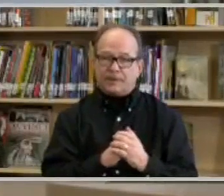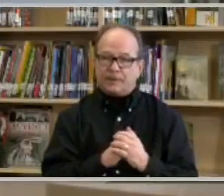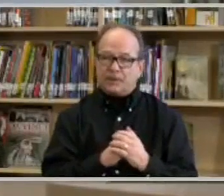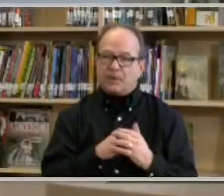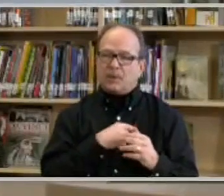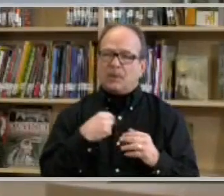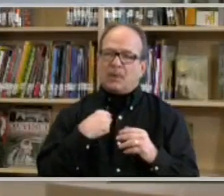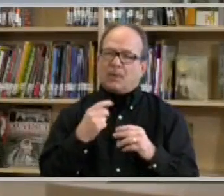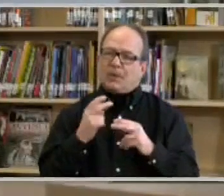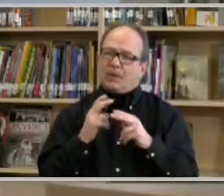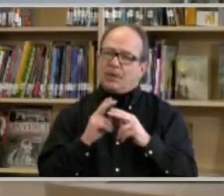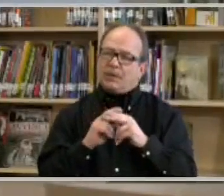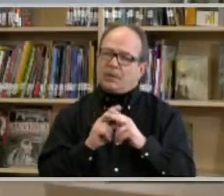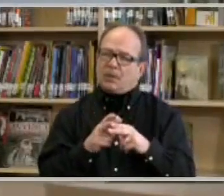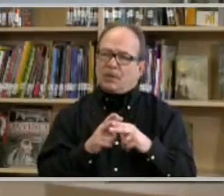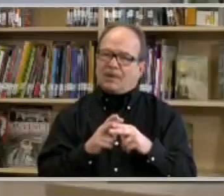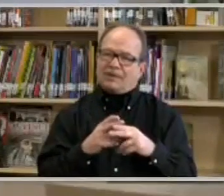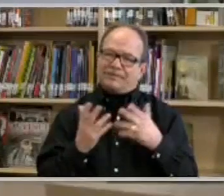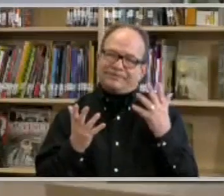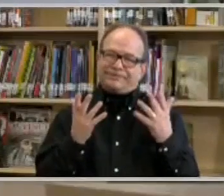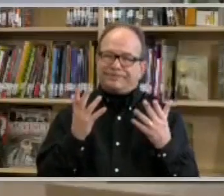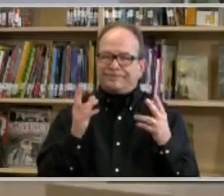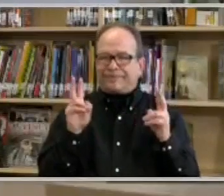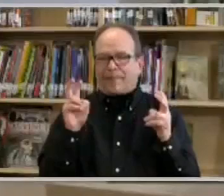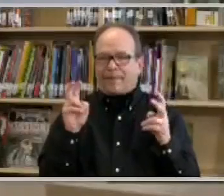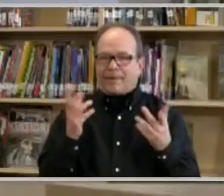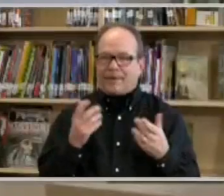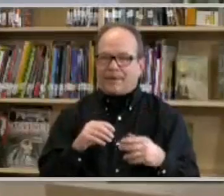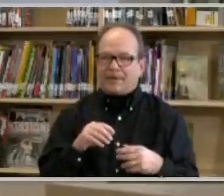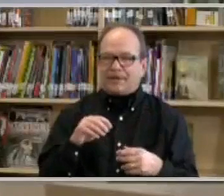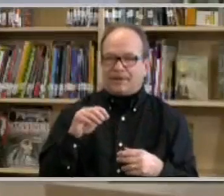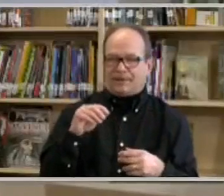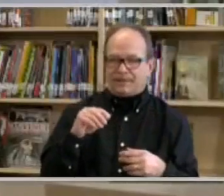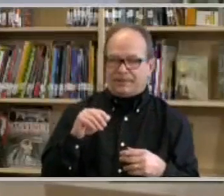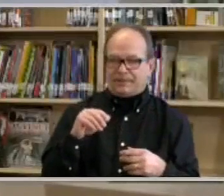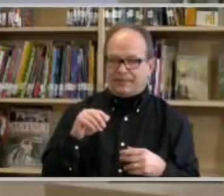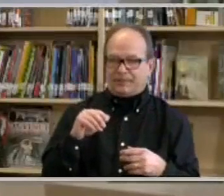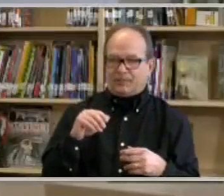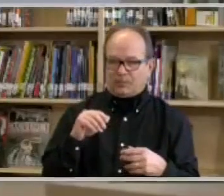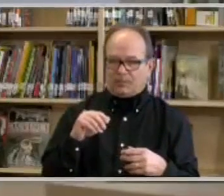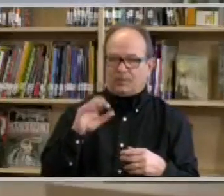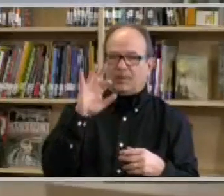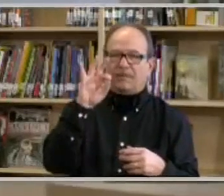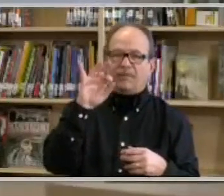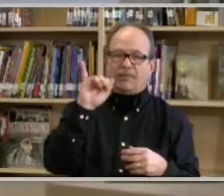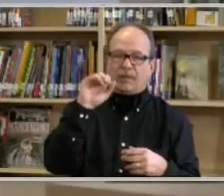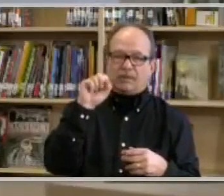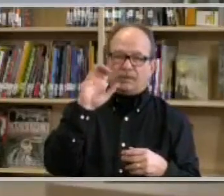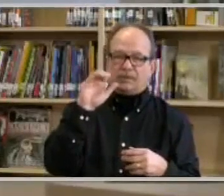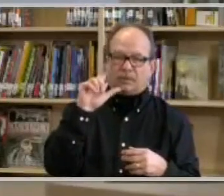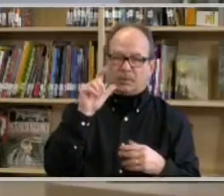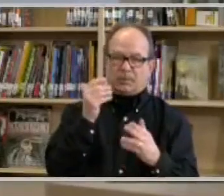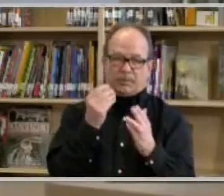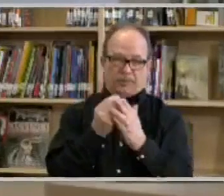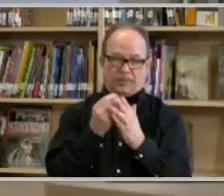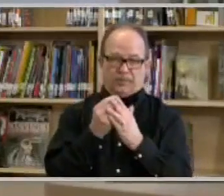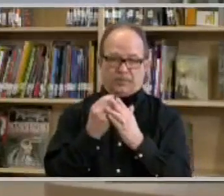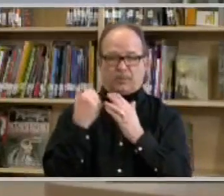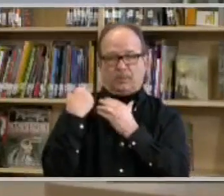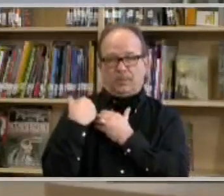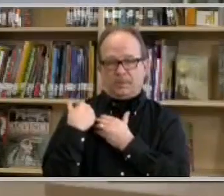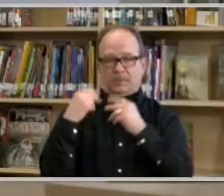PARTNER YOU WITH A WHAT WE CALL